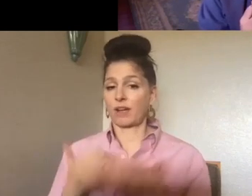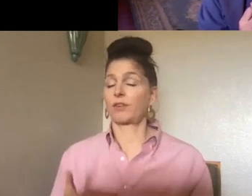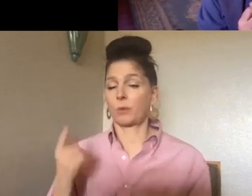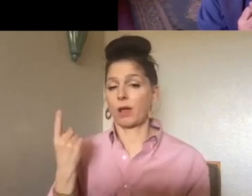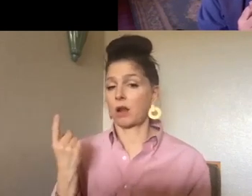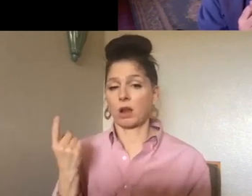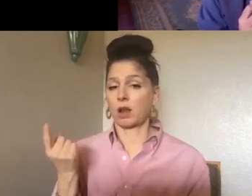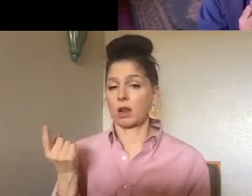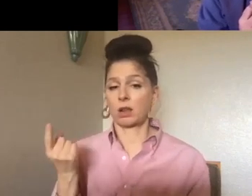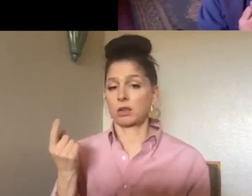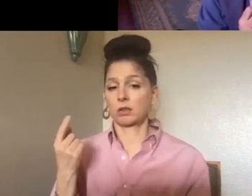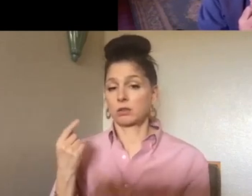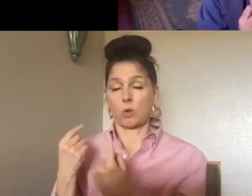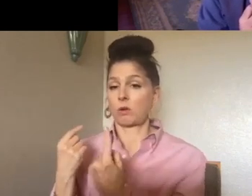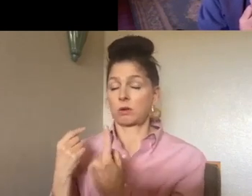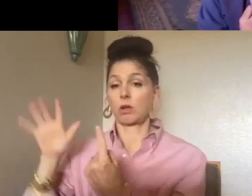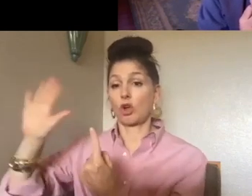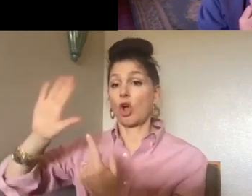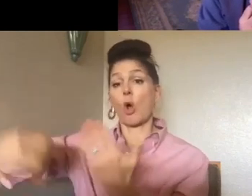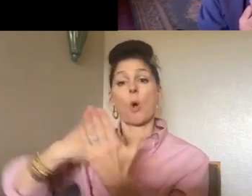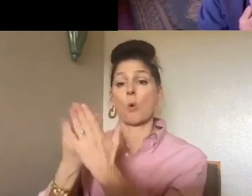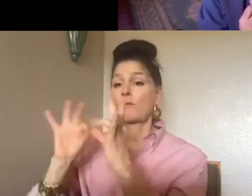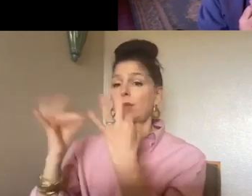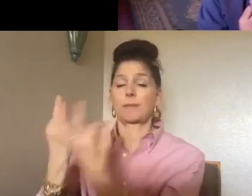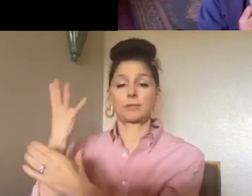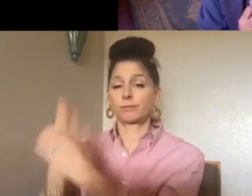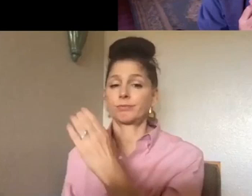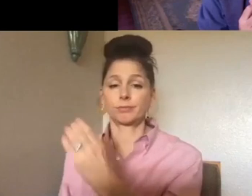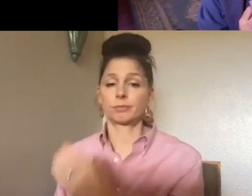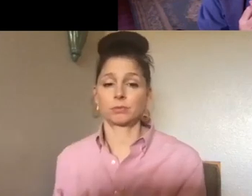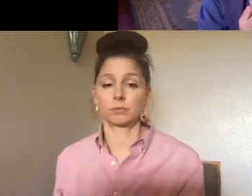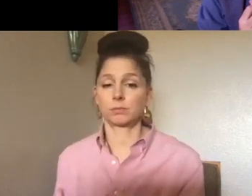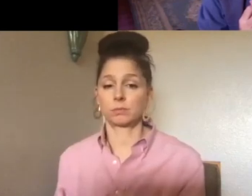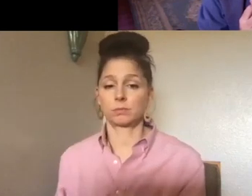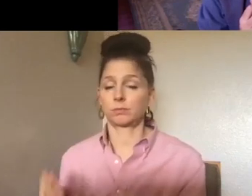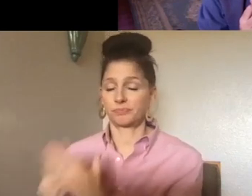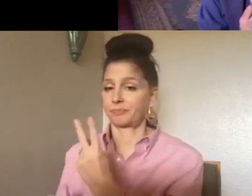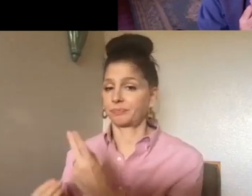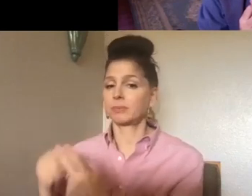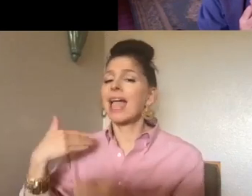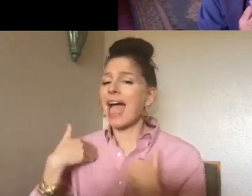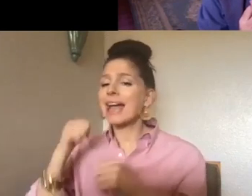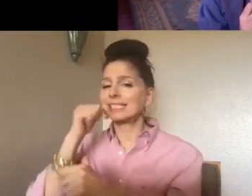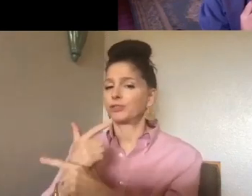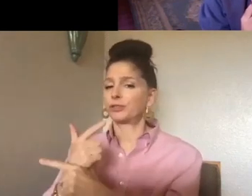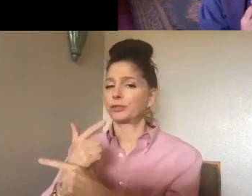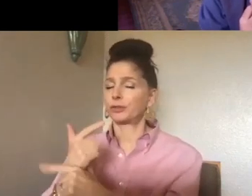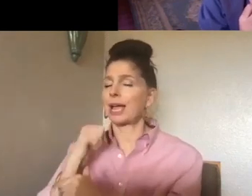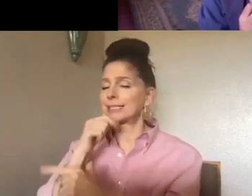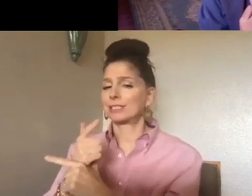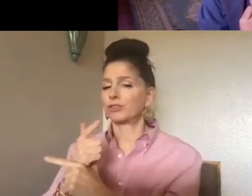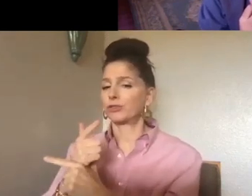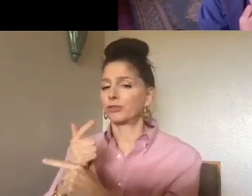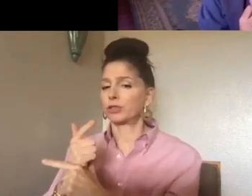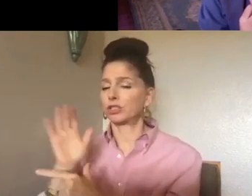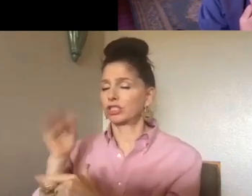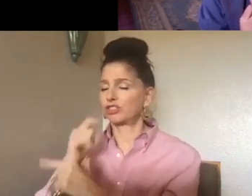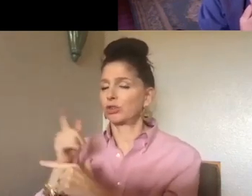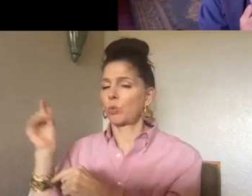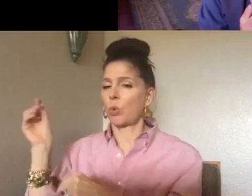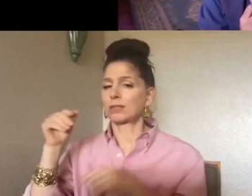She's the only one left. Her whole family is gone. She had a sister. Her sister had